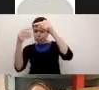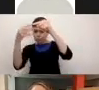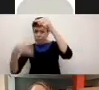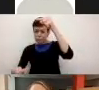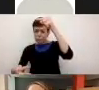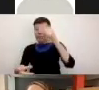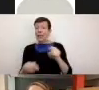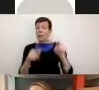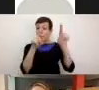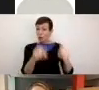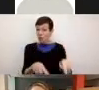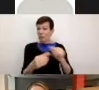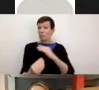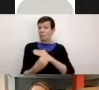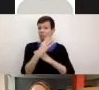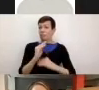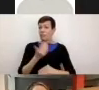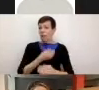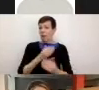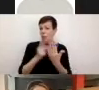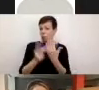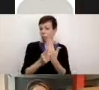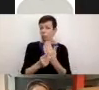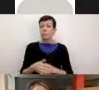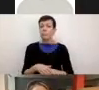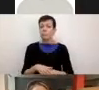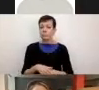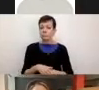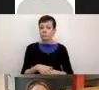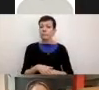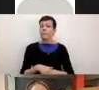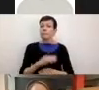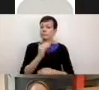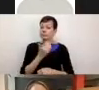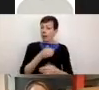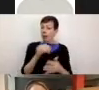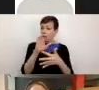As we move through the design process for full program guidelines and criteria for 2022,